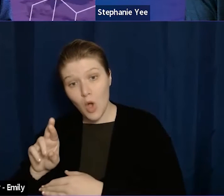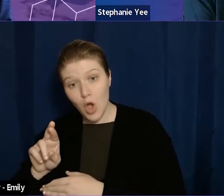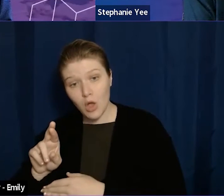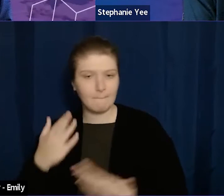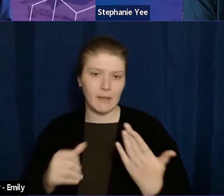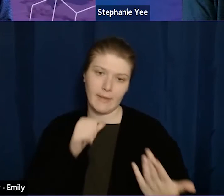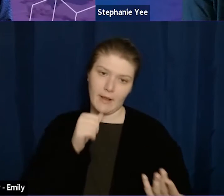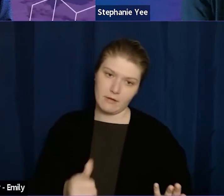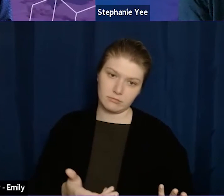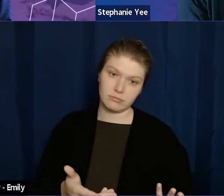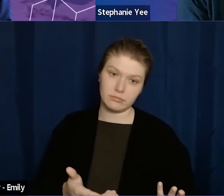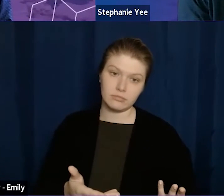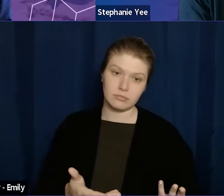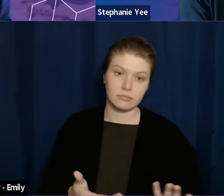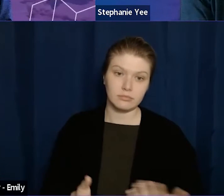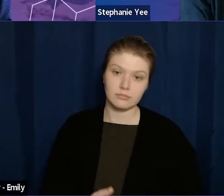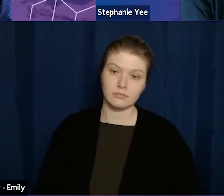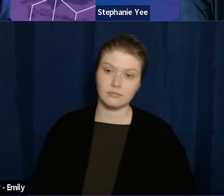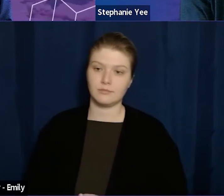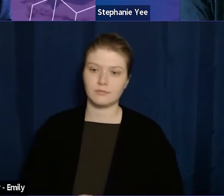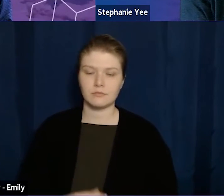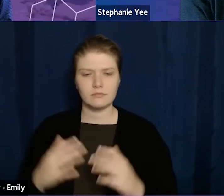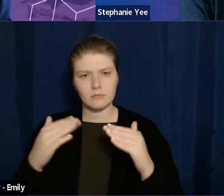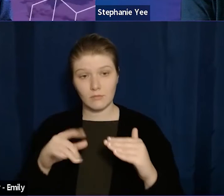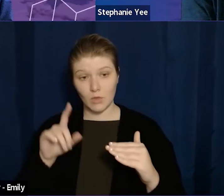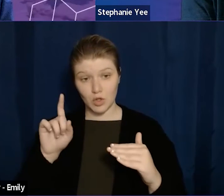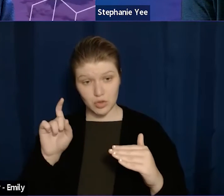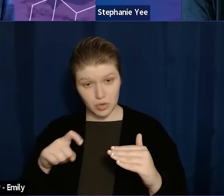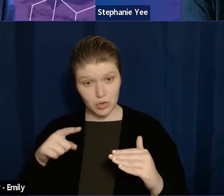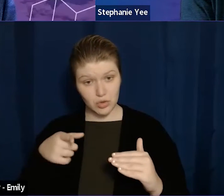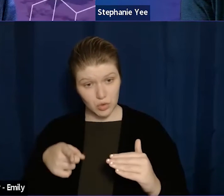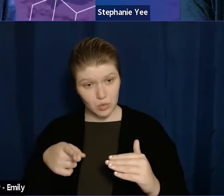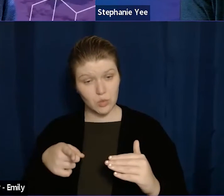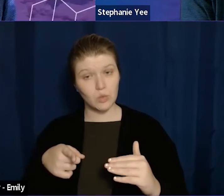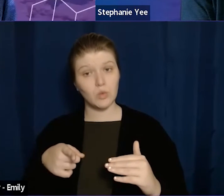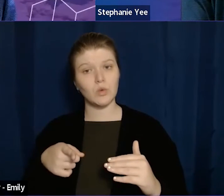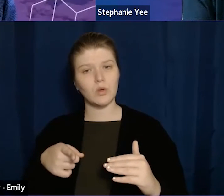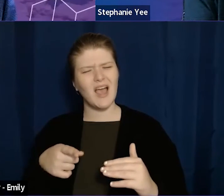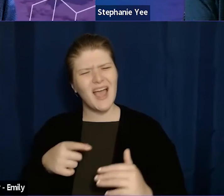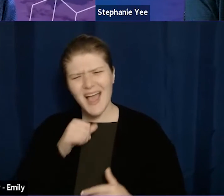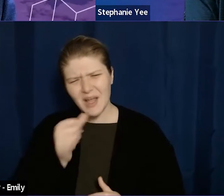And let's see. Should you hold off -- I don't quite understand the second question.